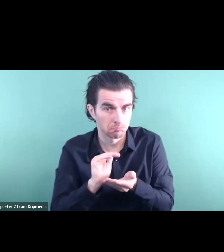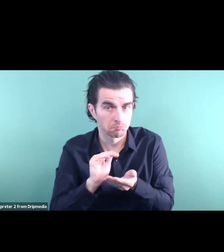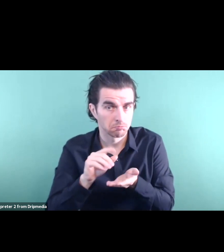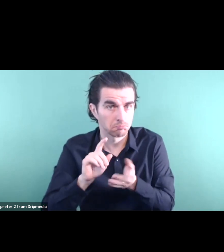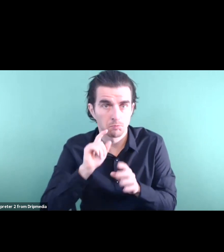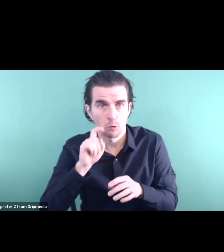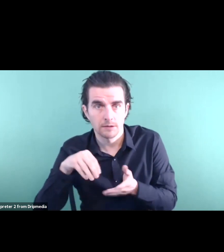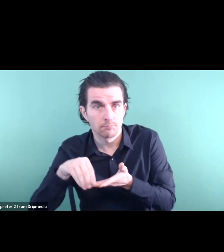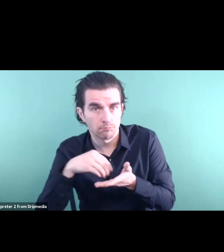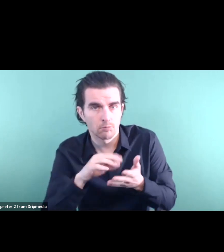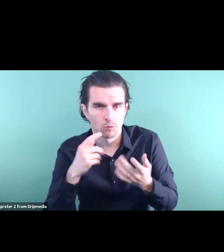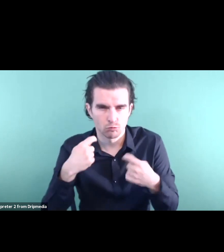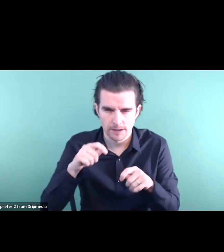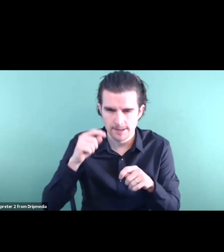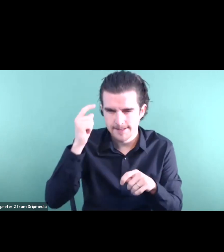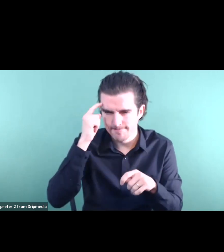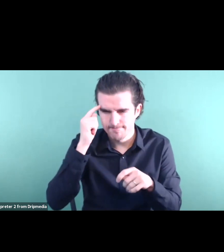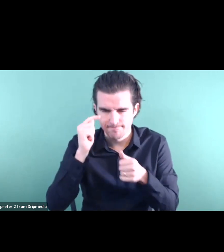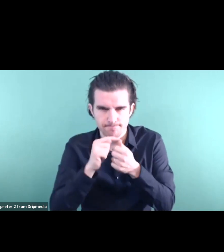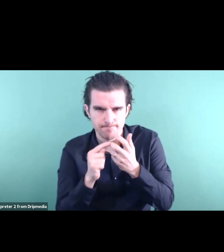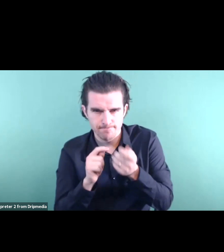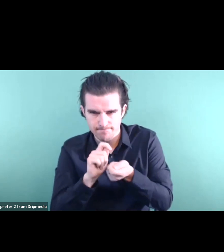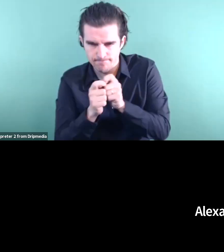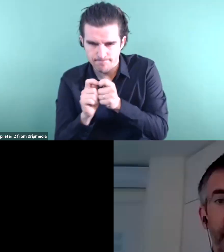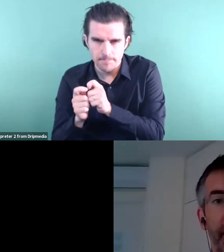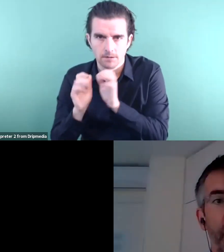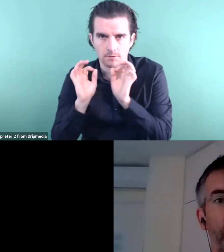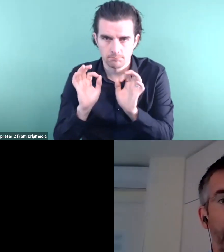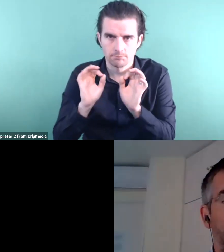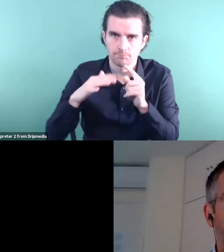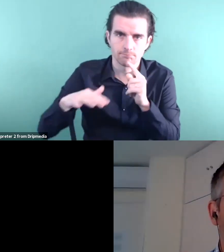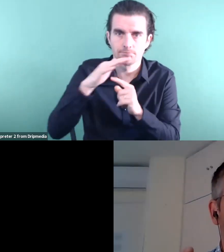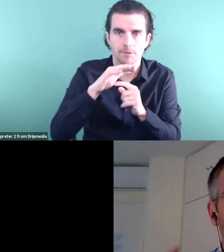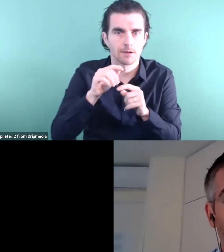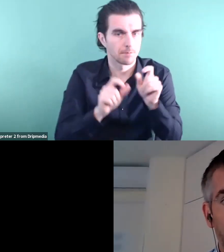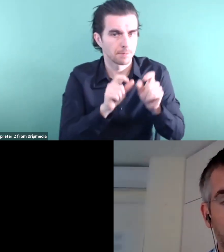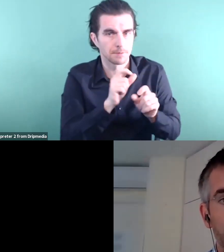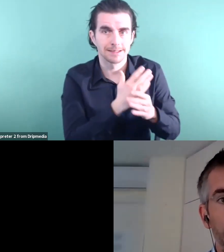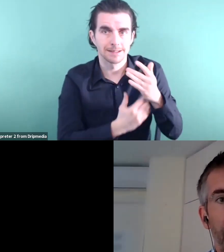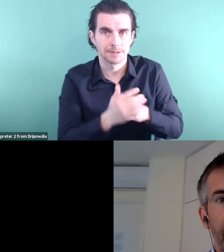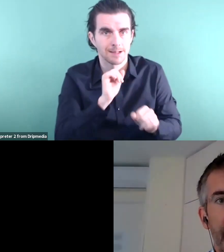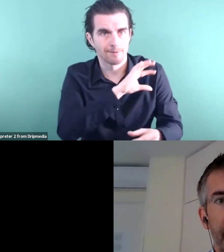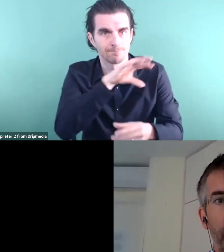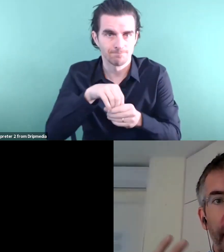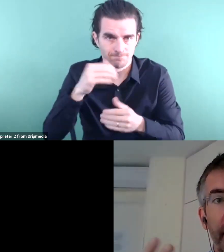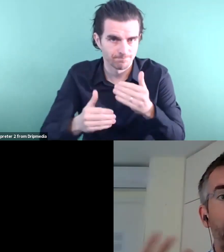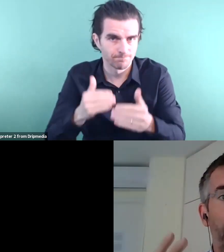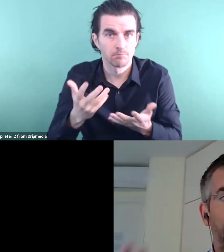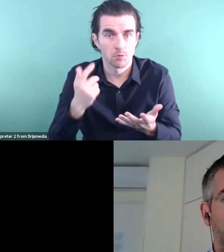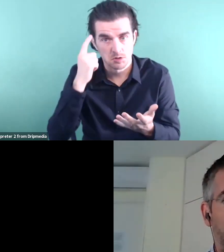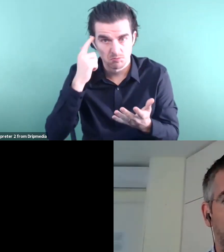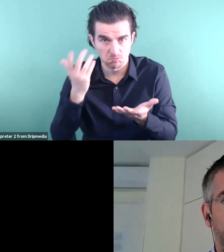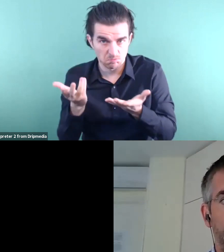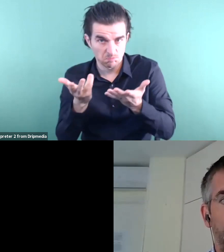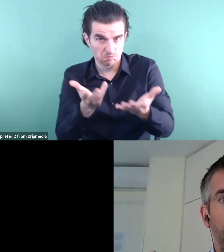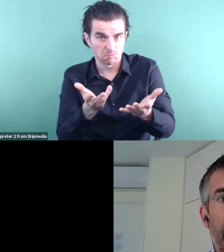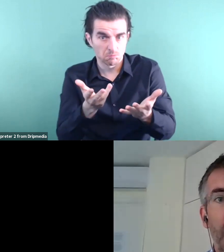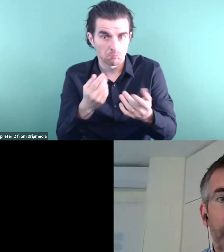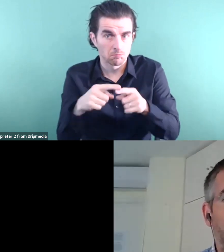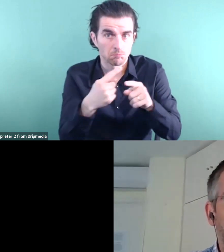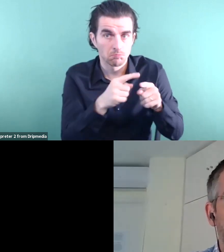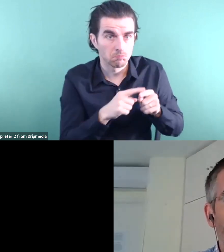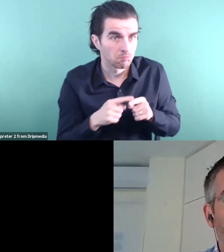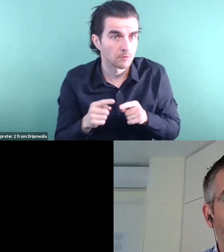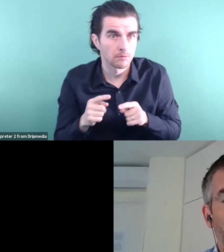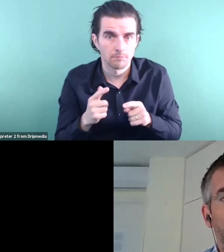costs and what is actually important is thinking combination. A disability allowance alone is